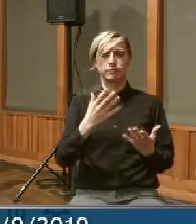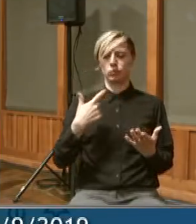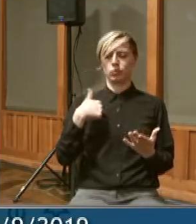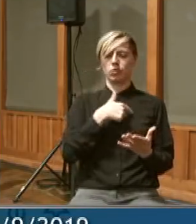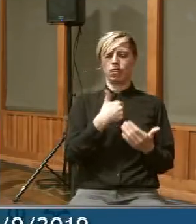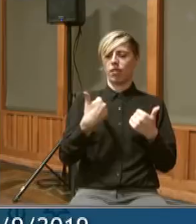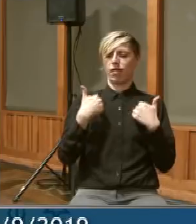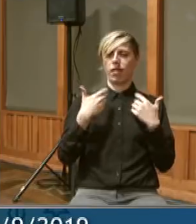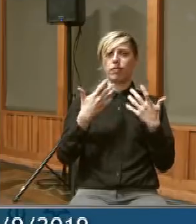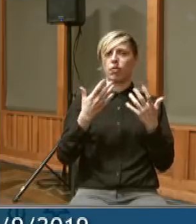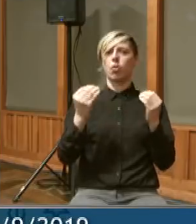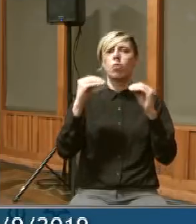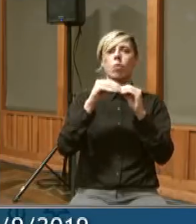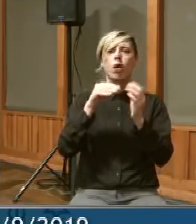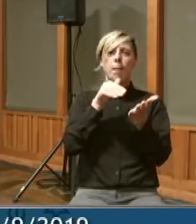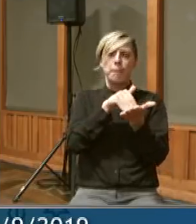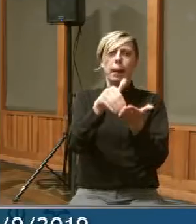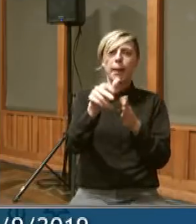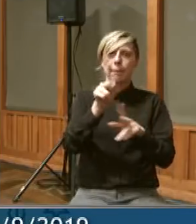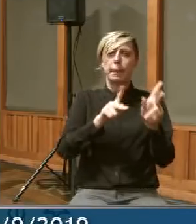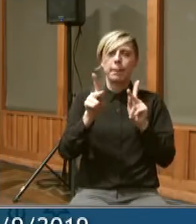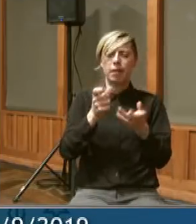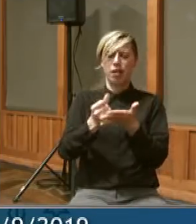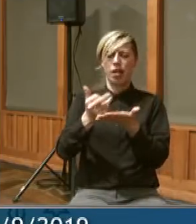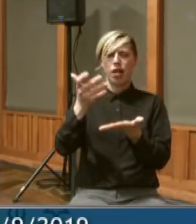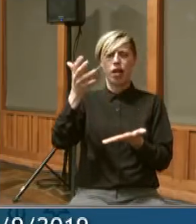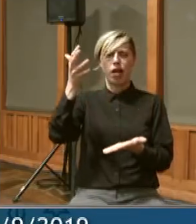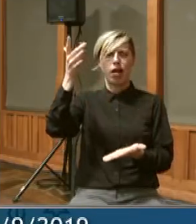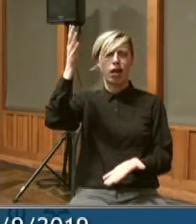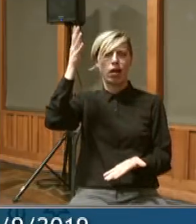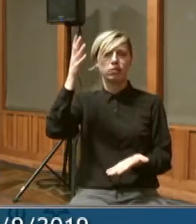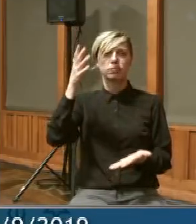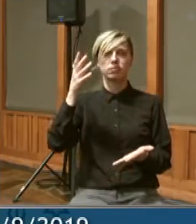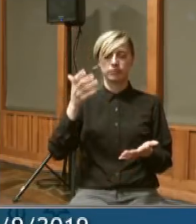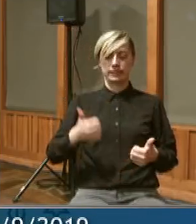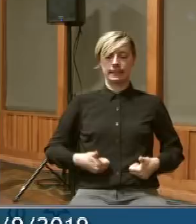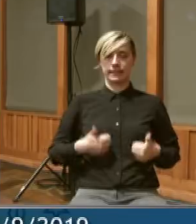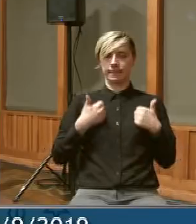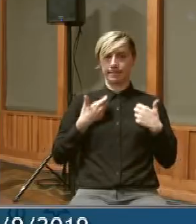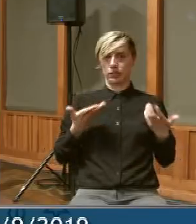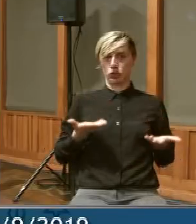WERE BEING PRESENTED WITH HERE TONIGHT. OREGON HAS THE THIRD FASTEST NUMBER OF MILLIONAIRES AFTER